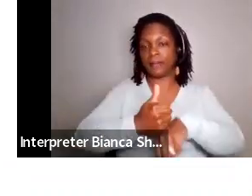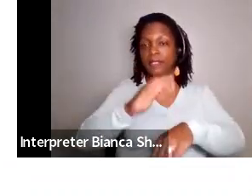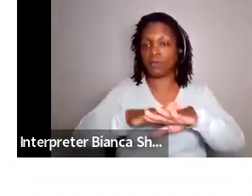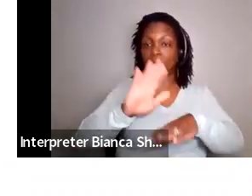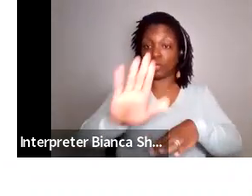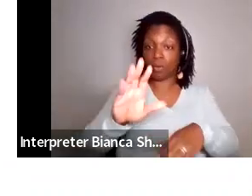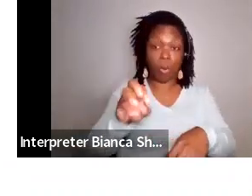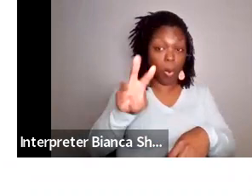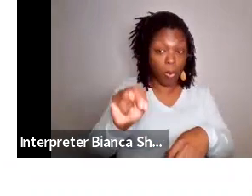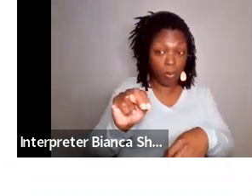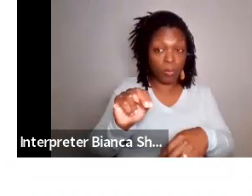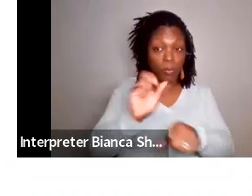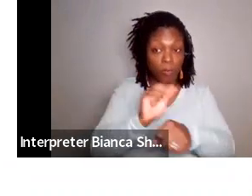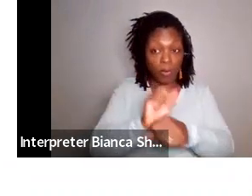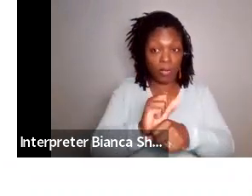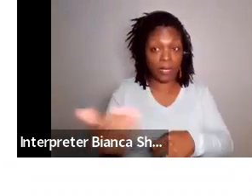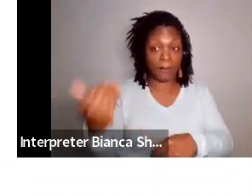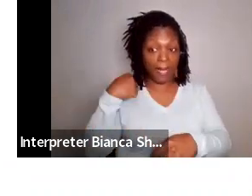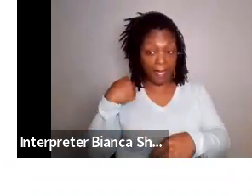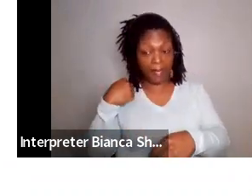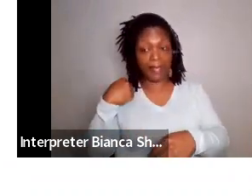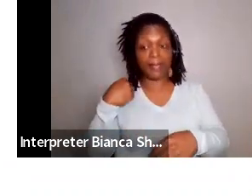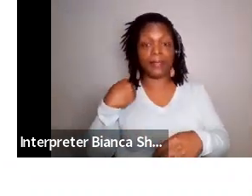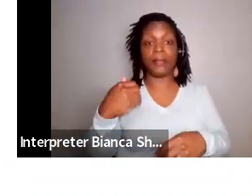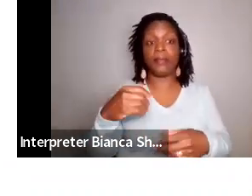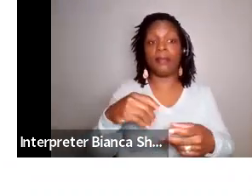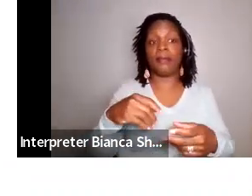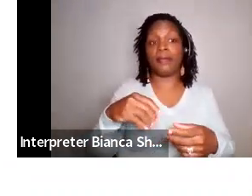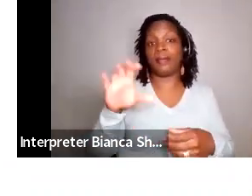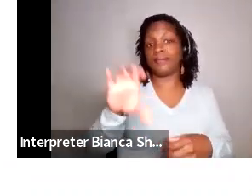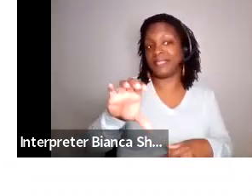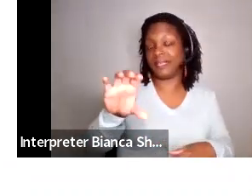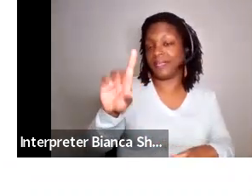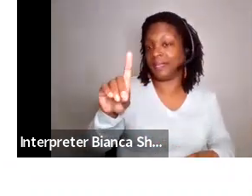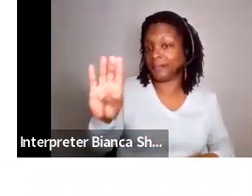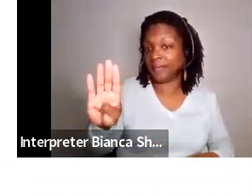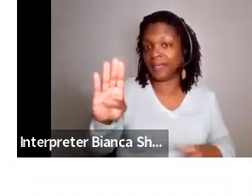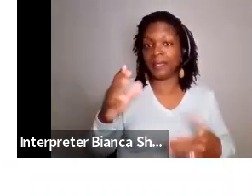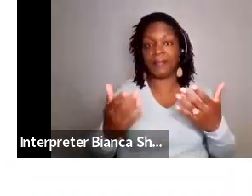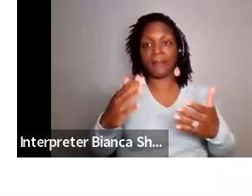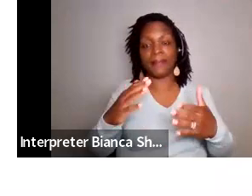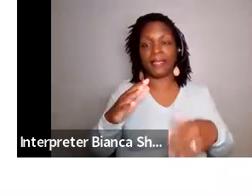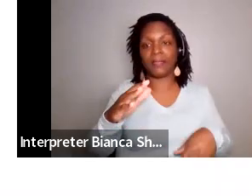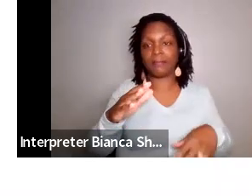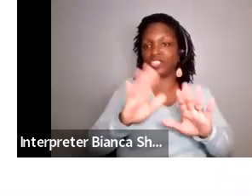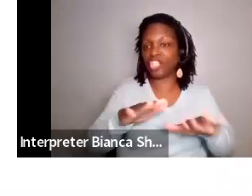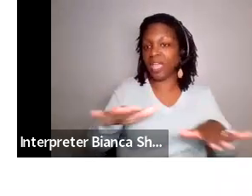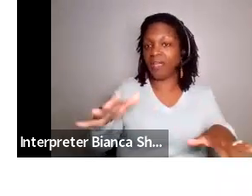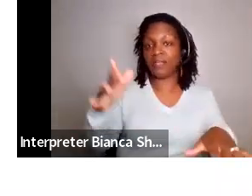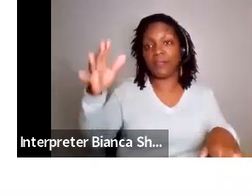Record, perhaps in the past. Cdb, like a childhood disability benefit, maybe paid off a parent.